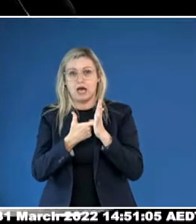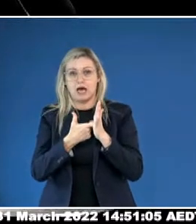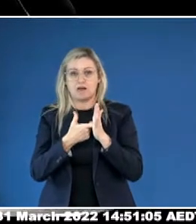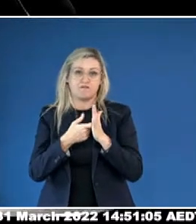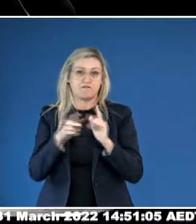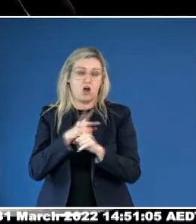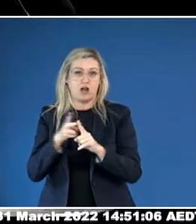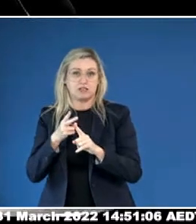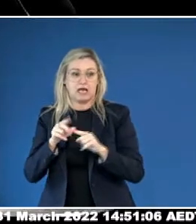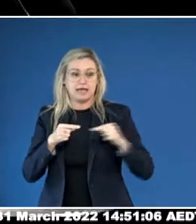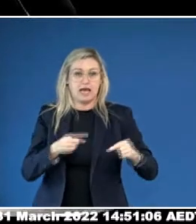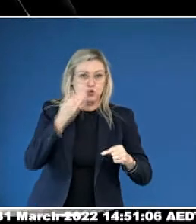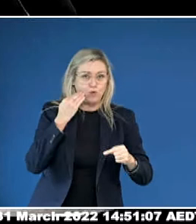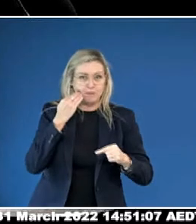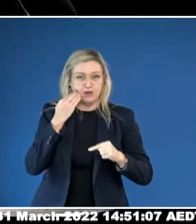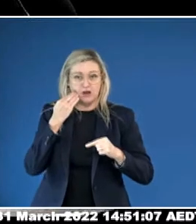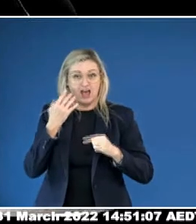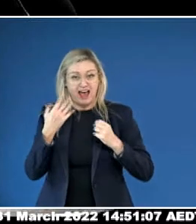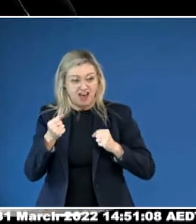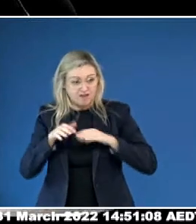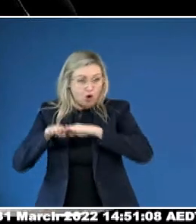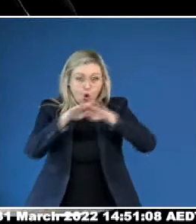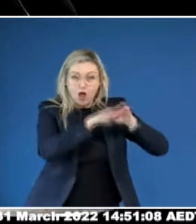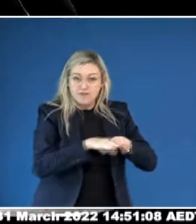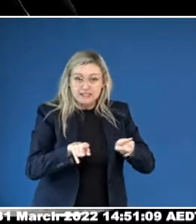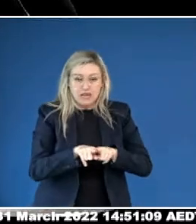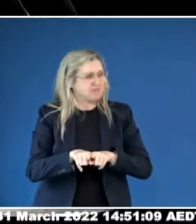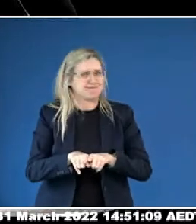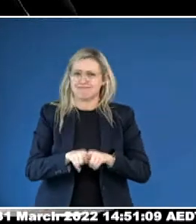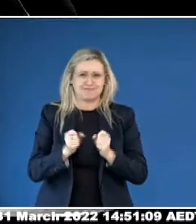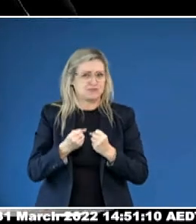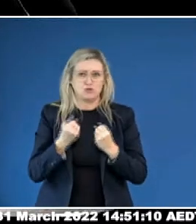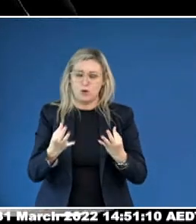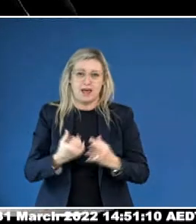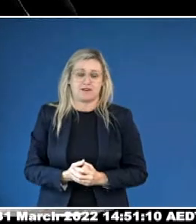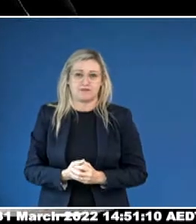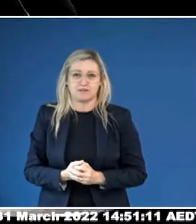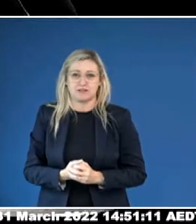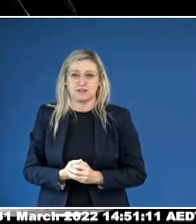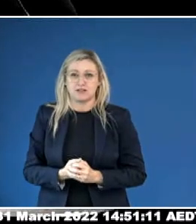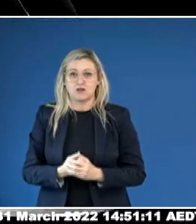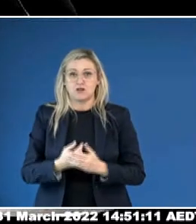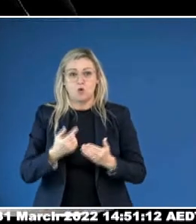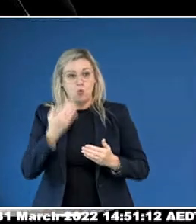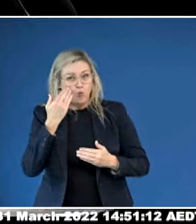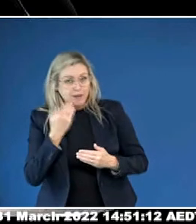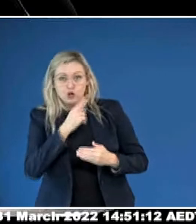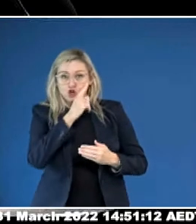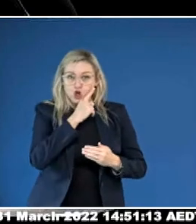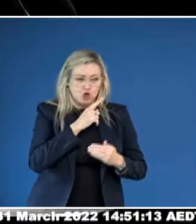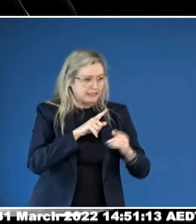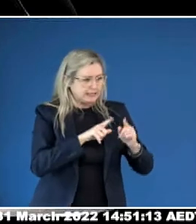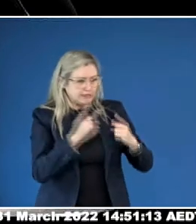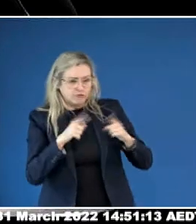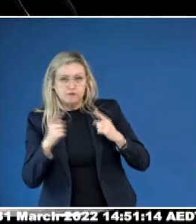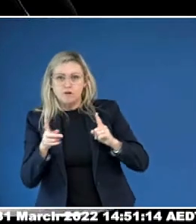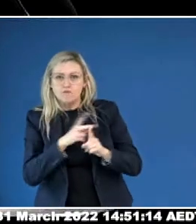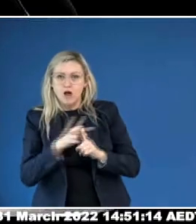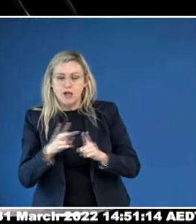And the reason that I say that is the form of violence we experience are excluded in law